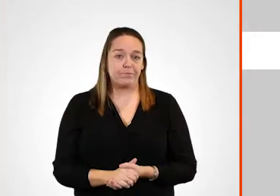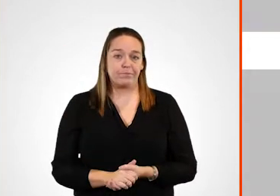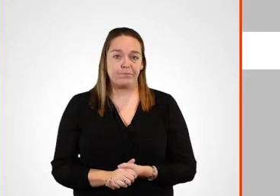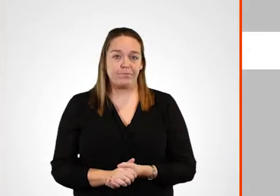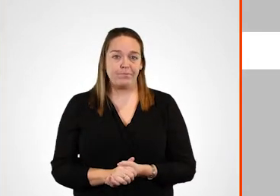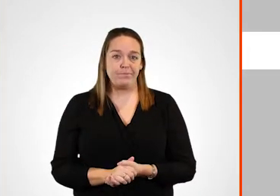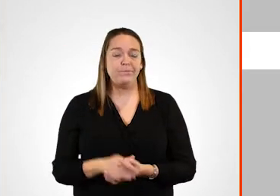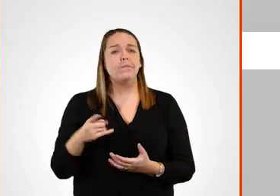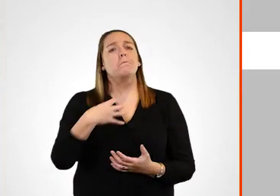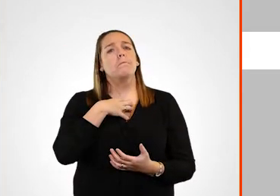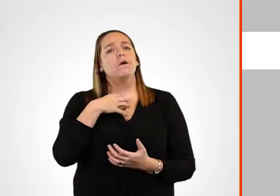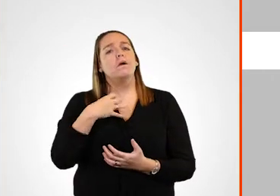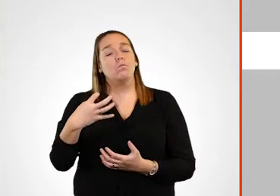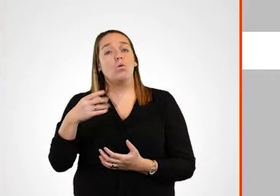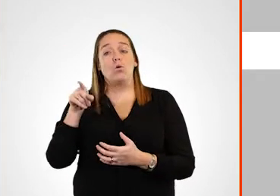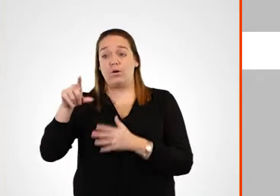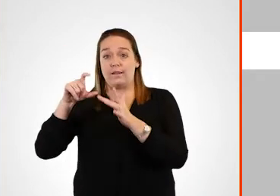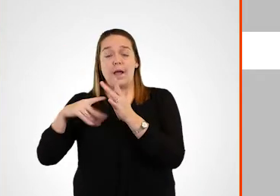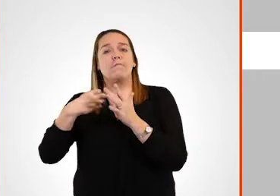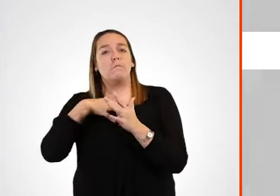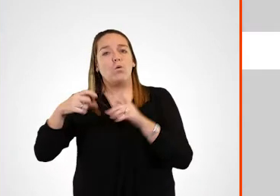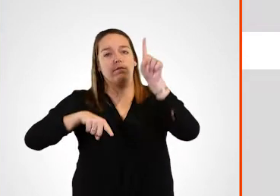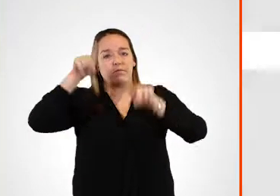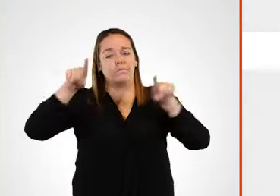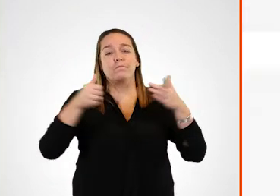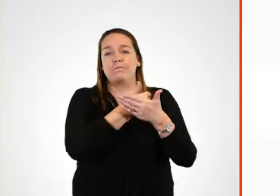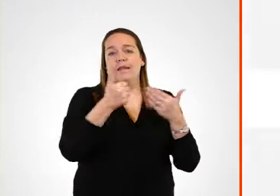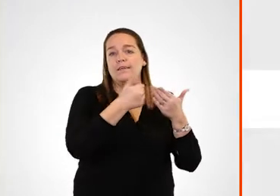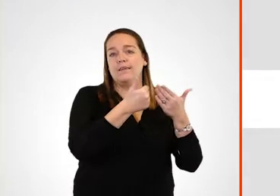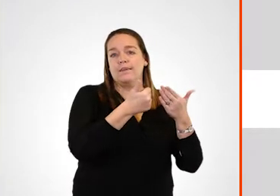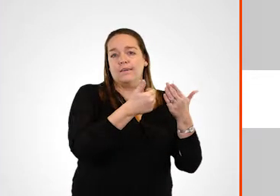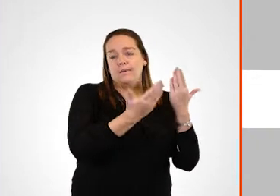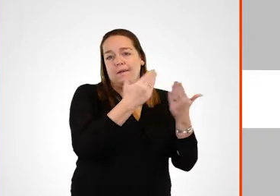They show more variability than typically developing children.